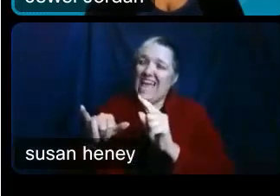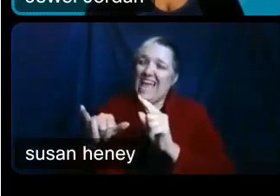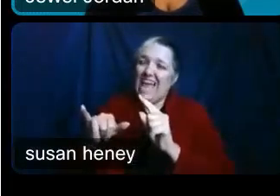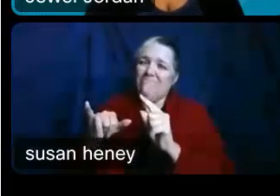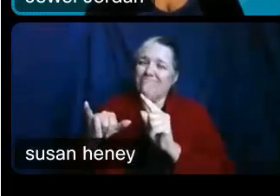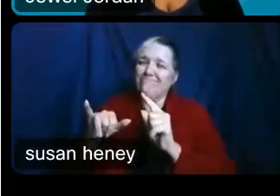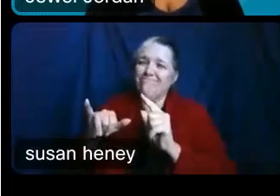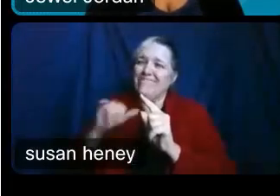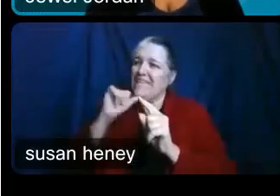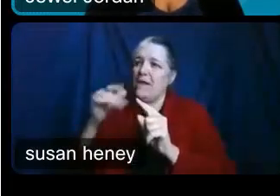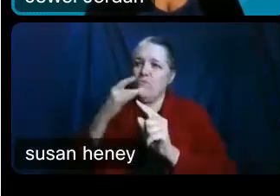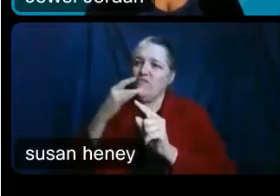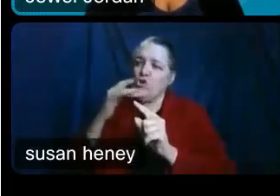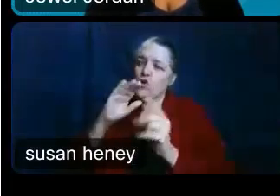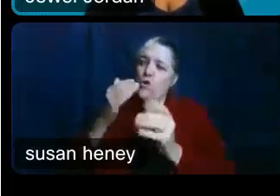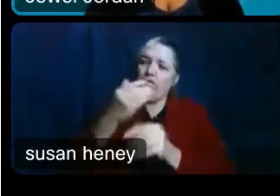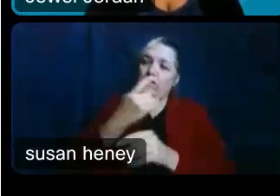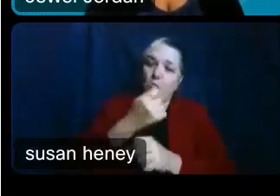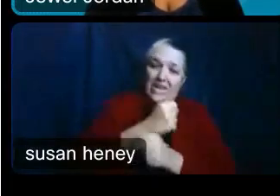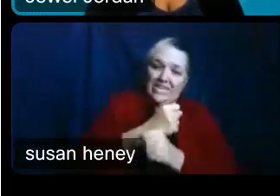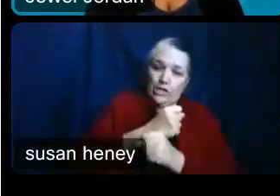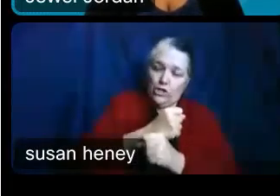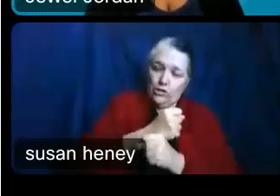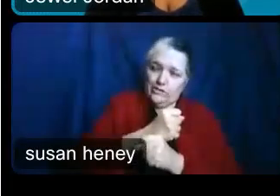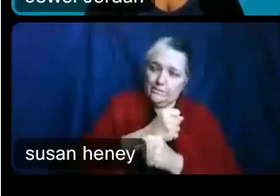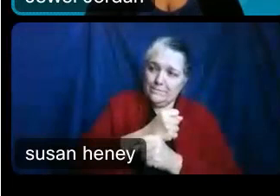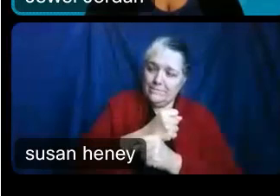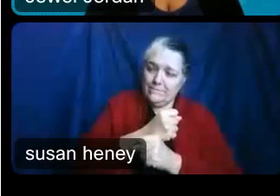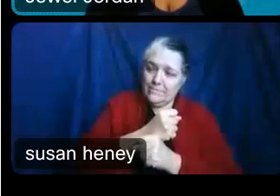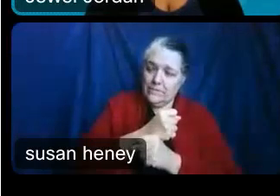Michael Starsinic: Are you referring to the public use microdata?